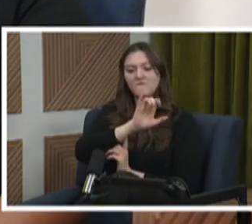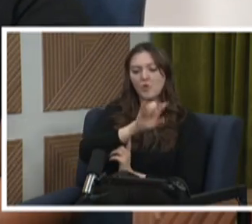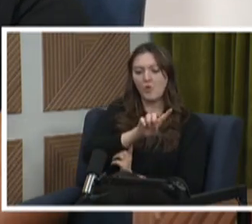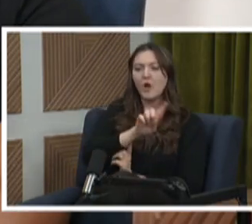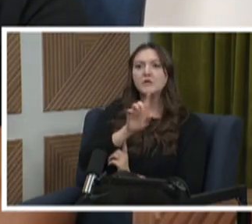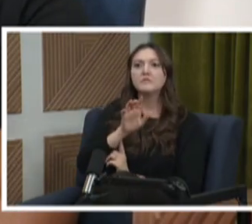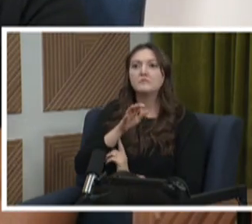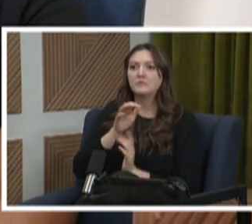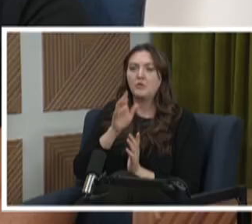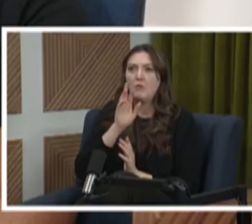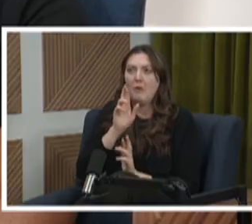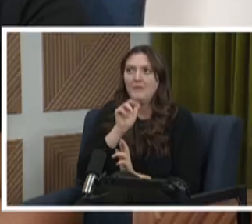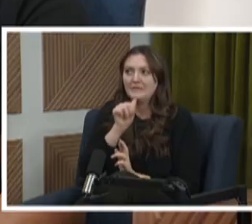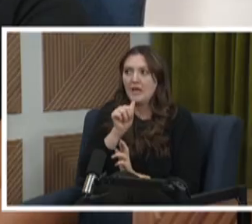I hope this isn't too invasive.